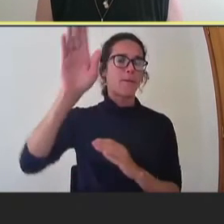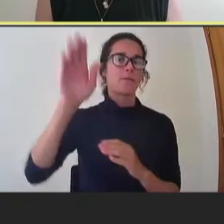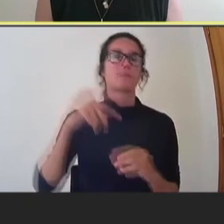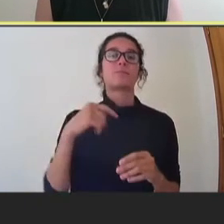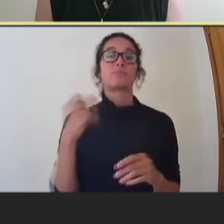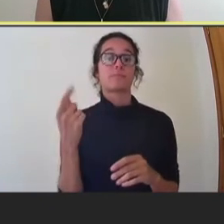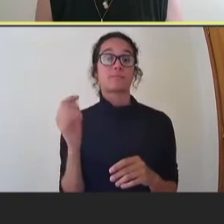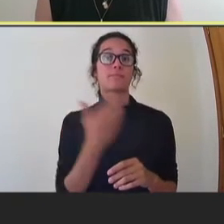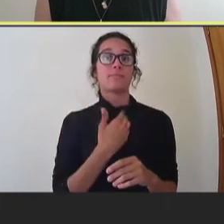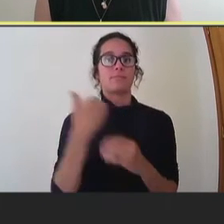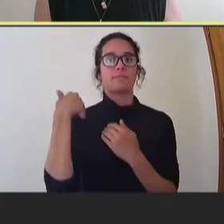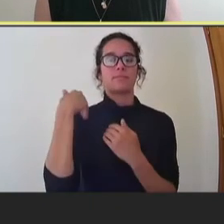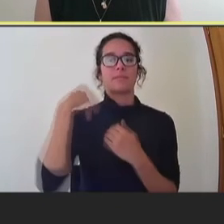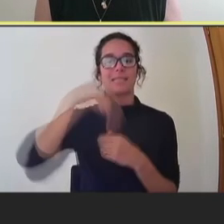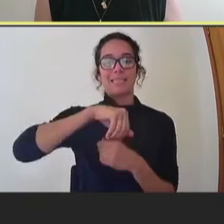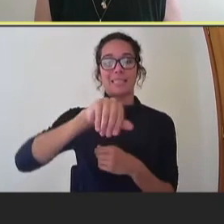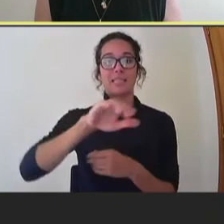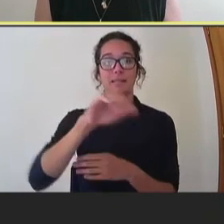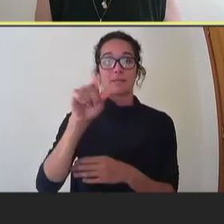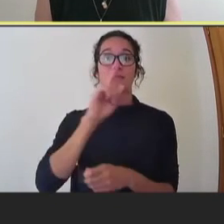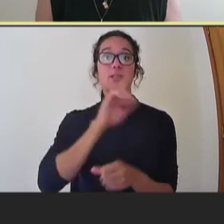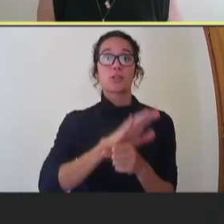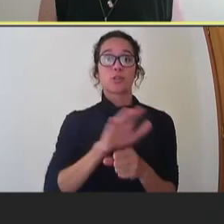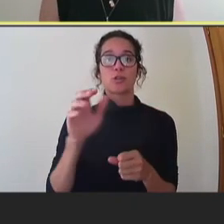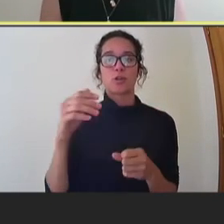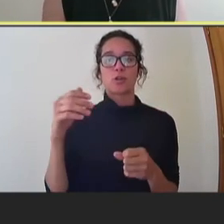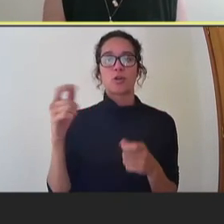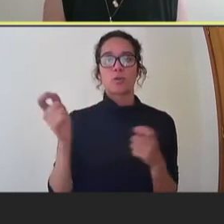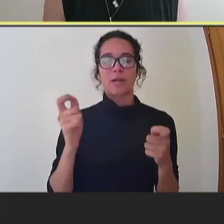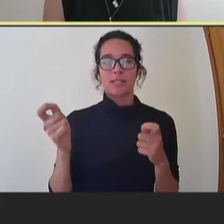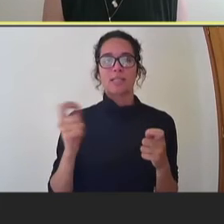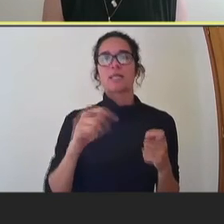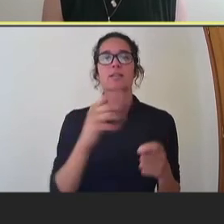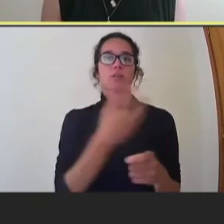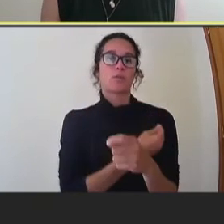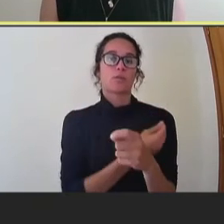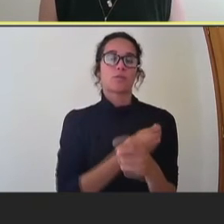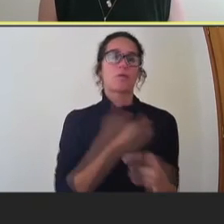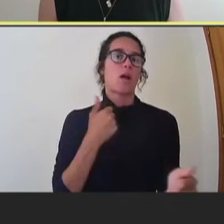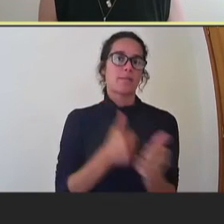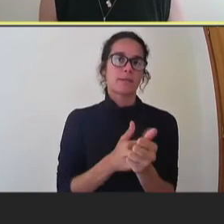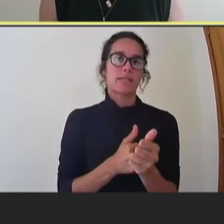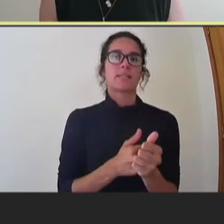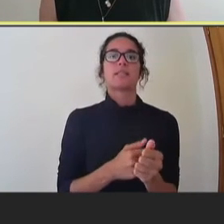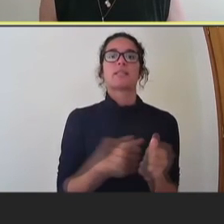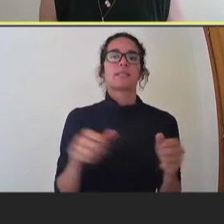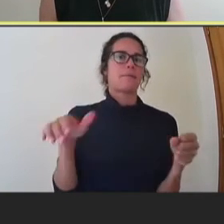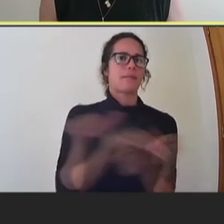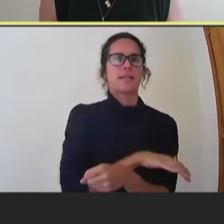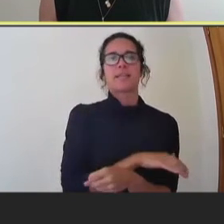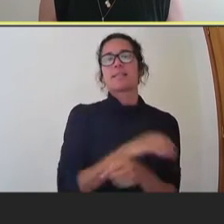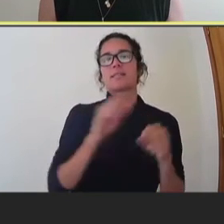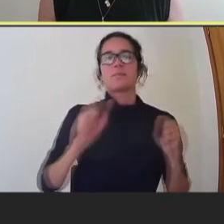to make sure our regulatory dossiers are as up to date and as complete as can possibly be,